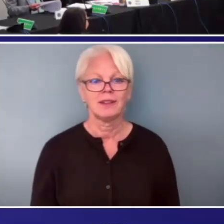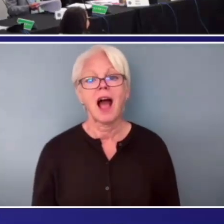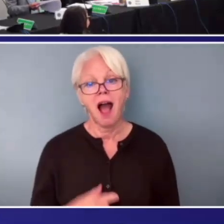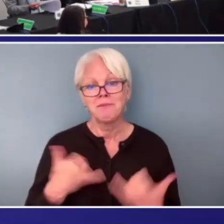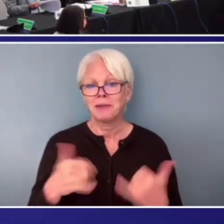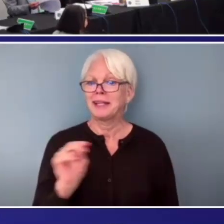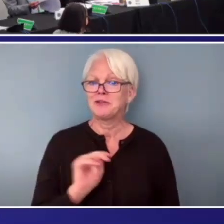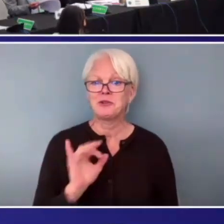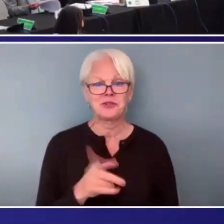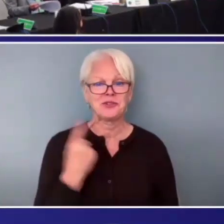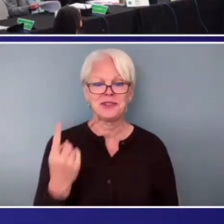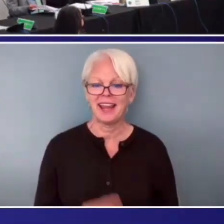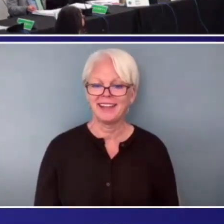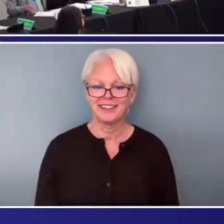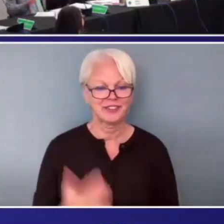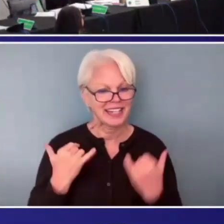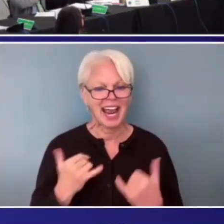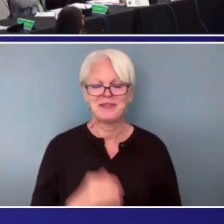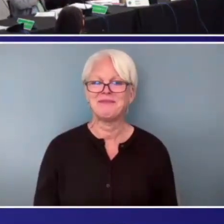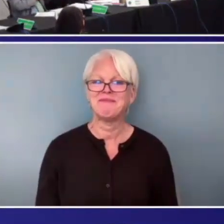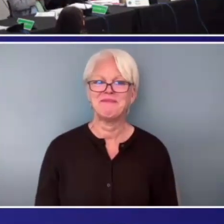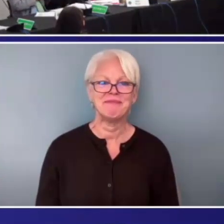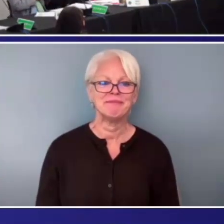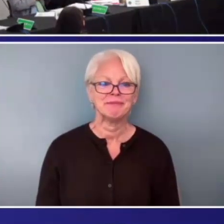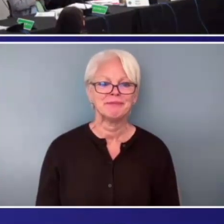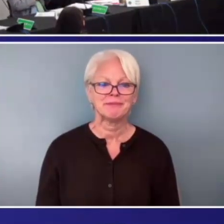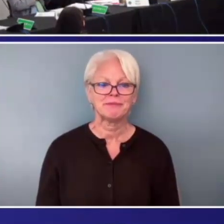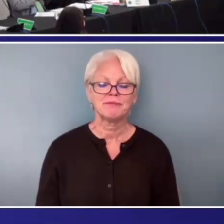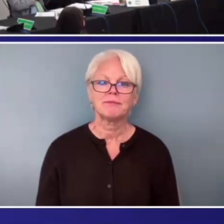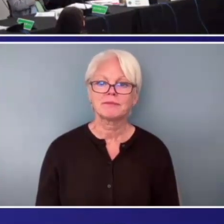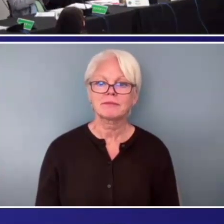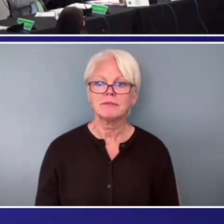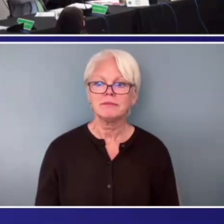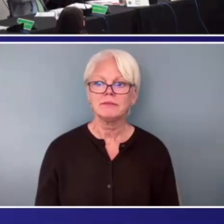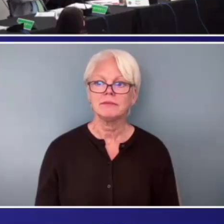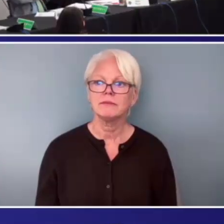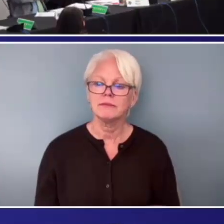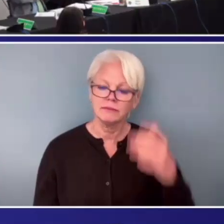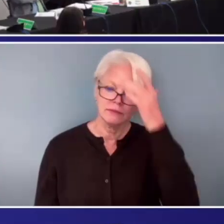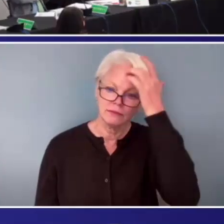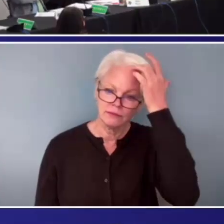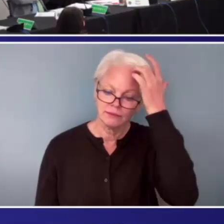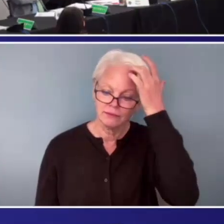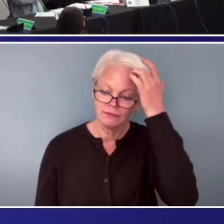Just right now. We're going to take that